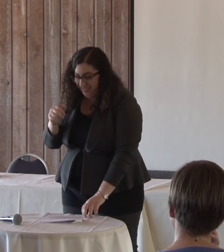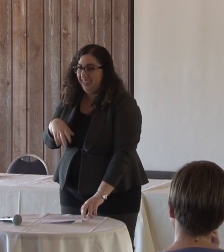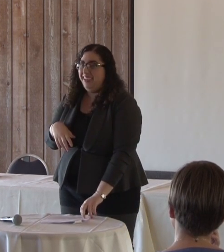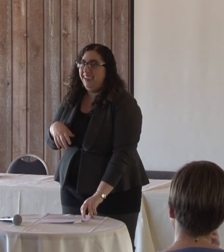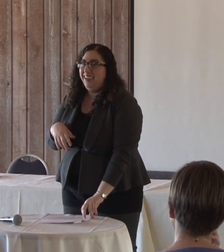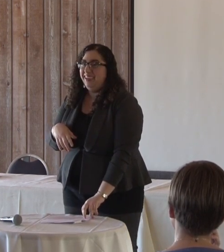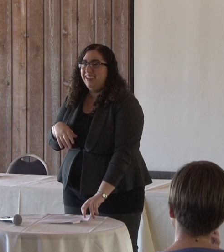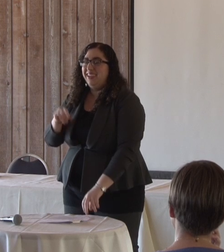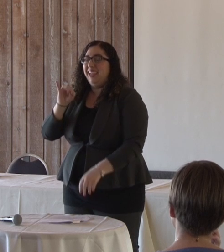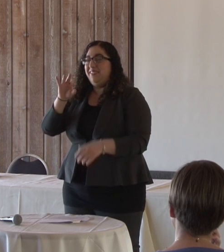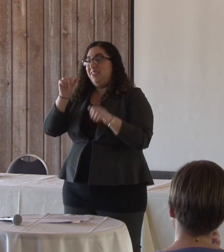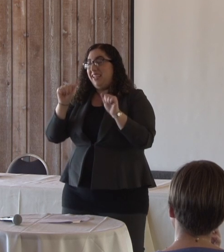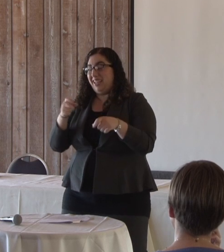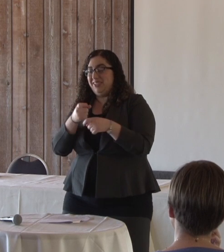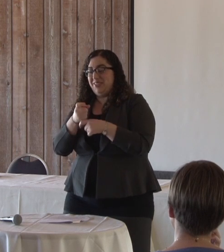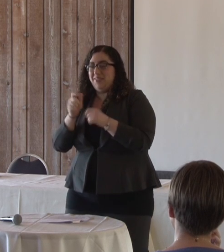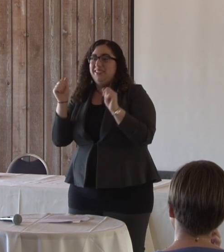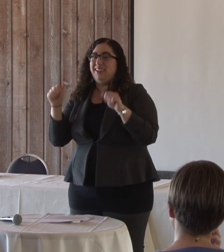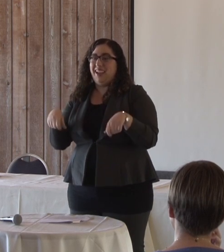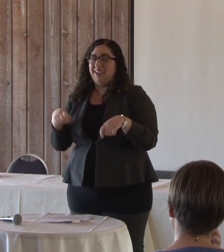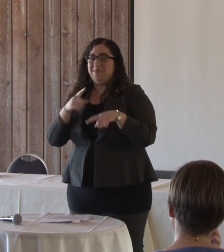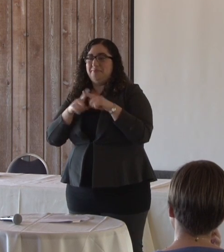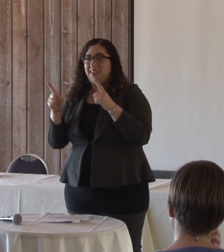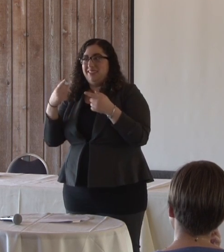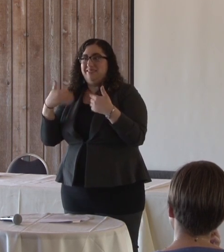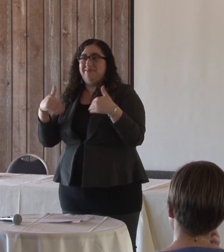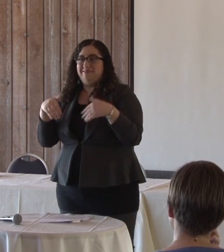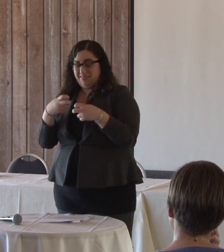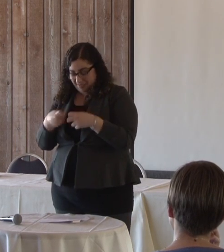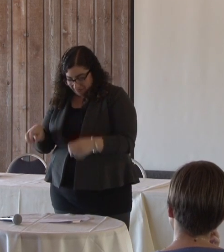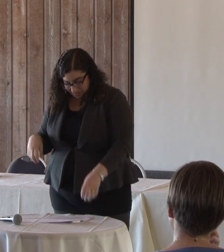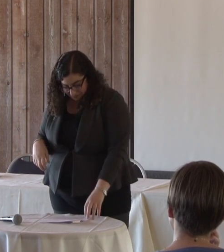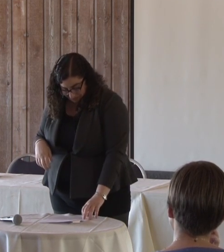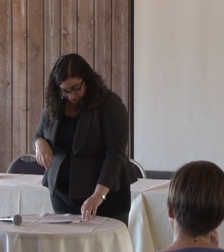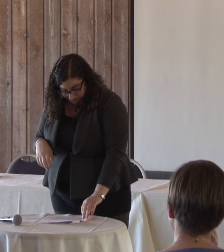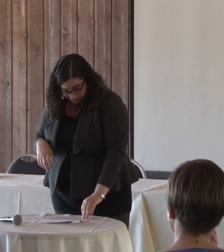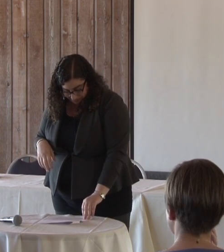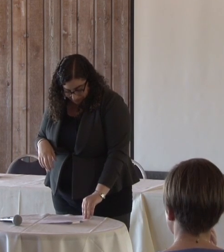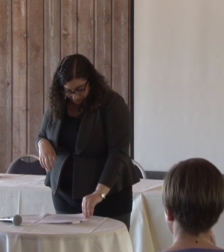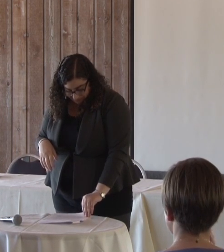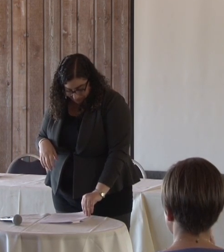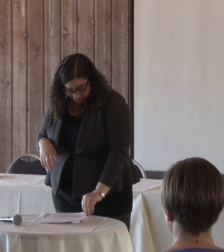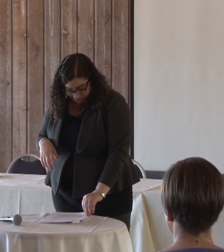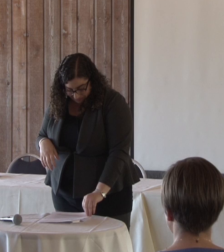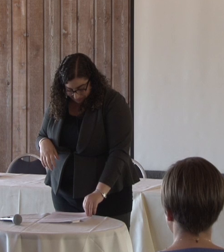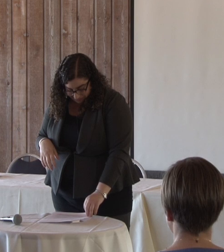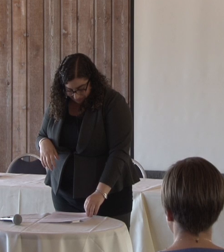Deaf culture and hearing culture are different so sometimes the jokes don't translate.